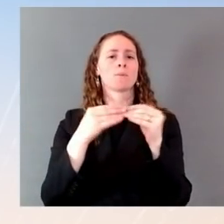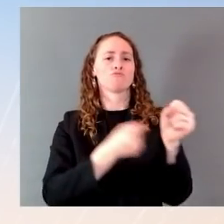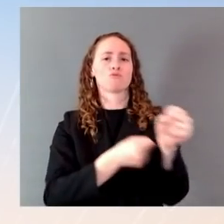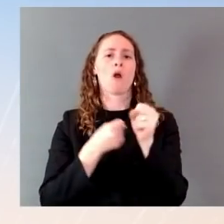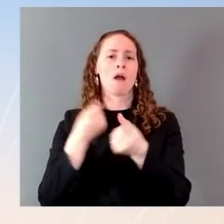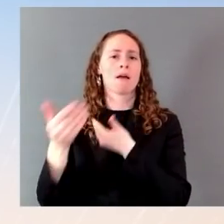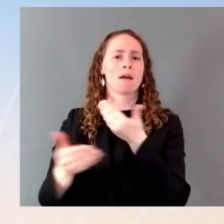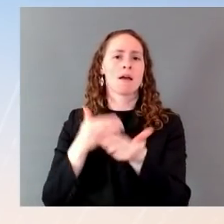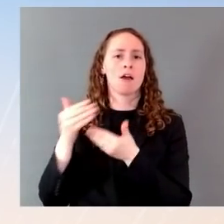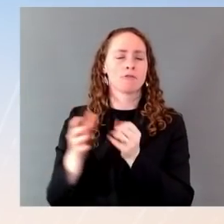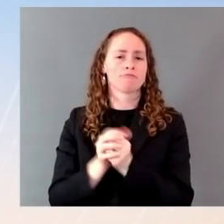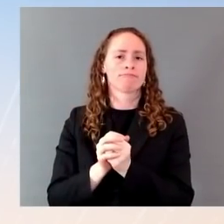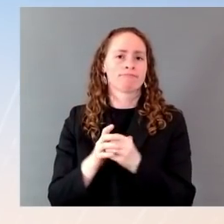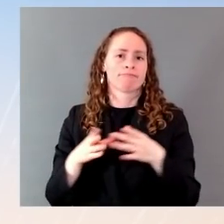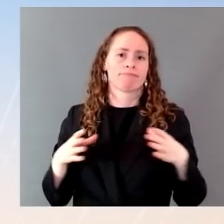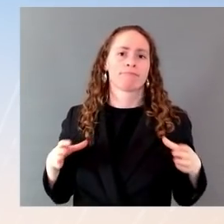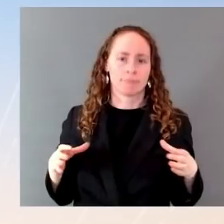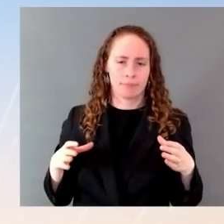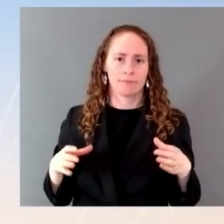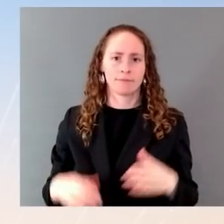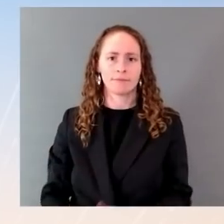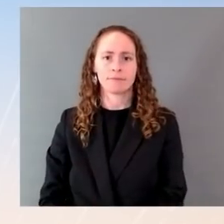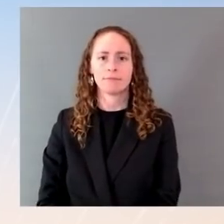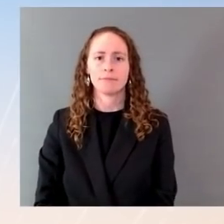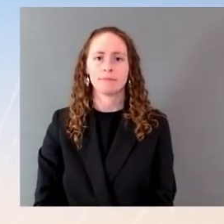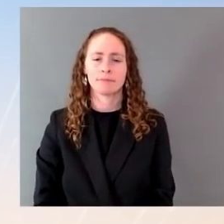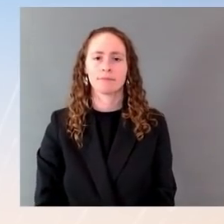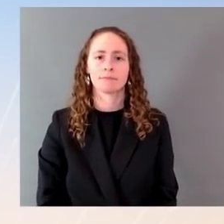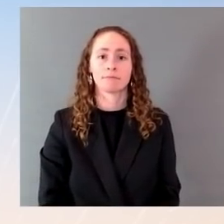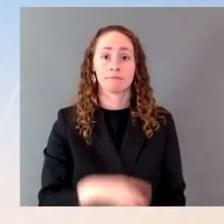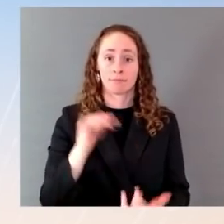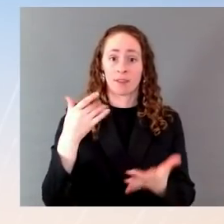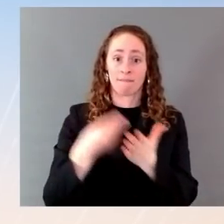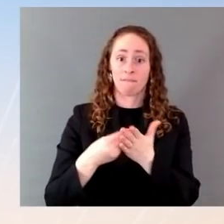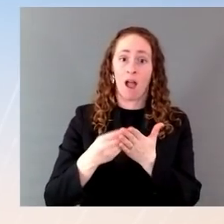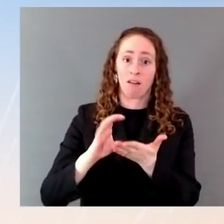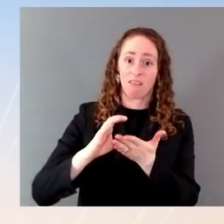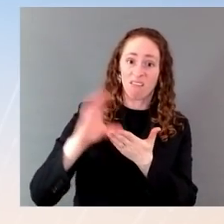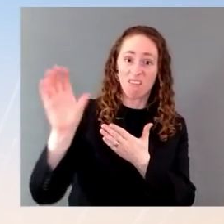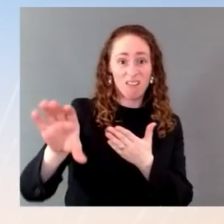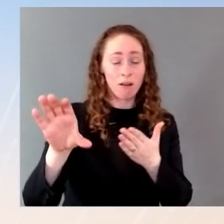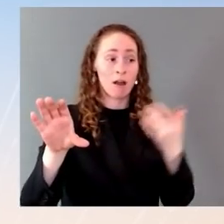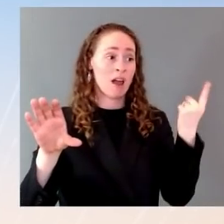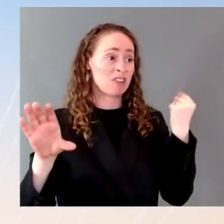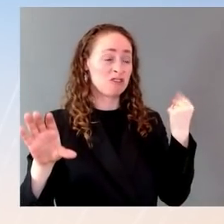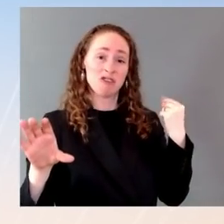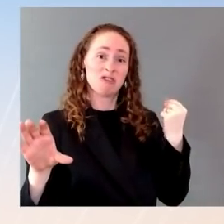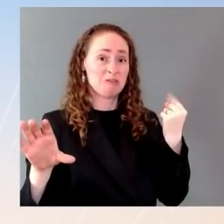and why we have also provided money to get -- provided assis- -- provided financial assistance to get money to hire 50 more police officers